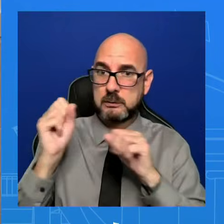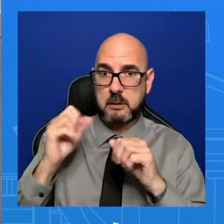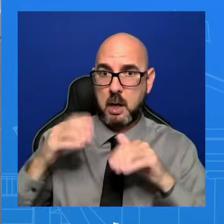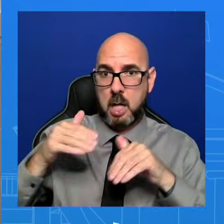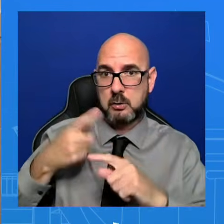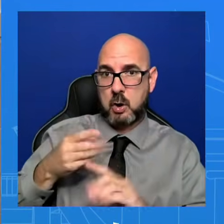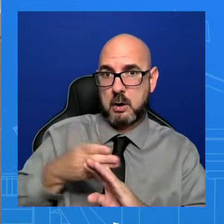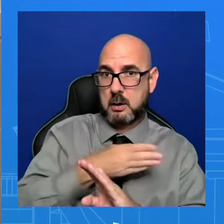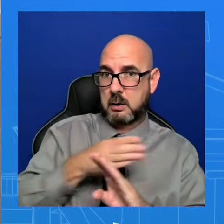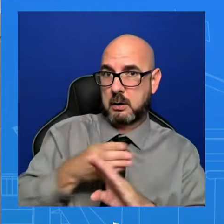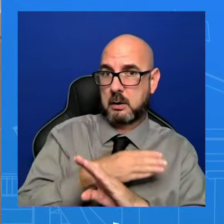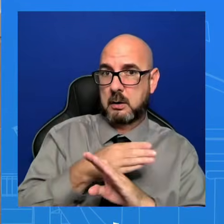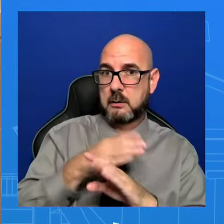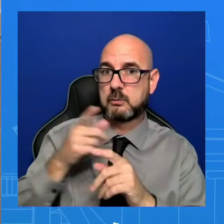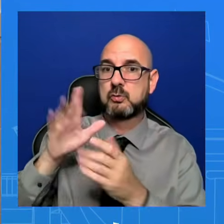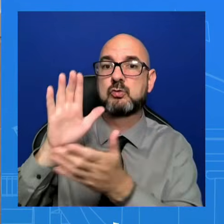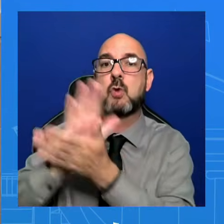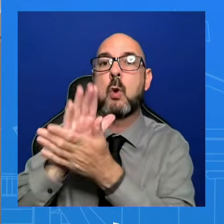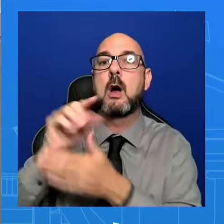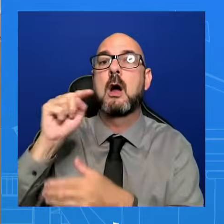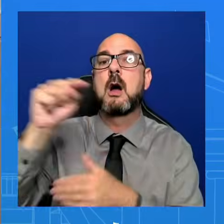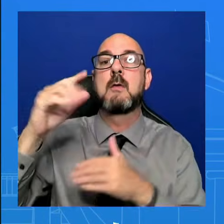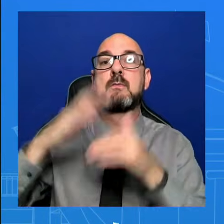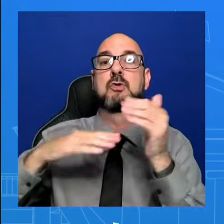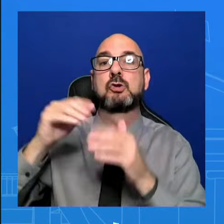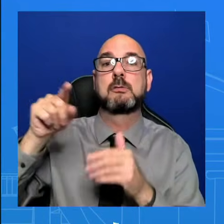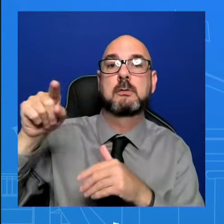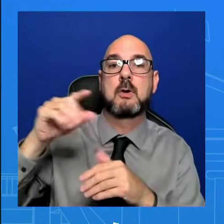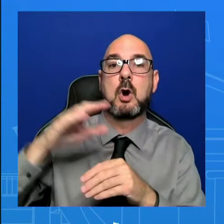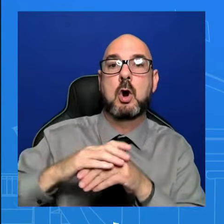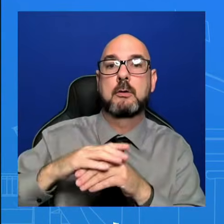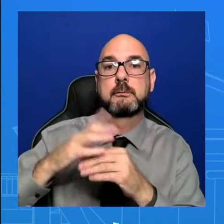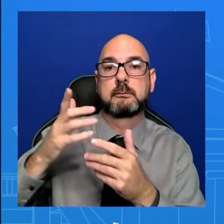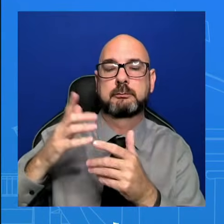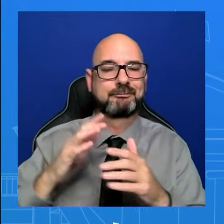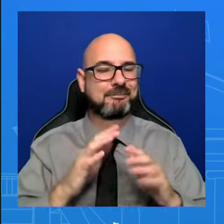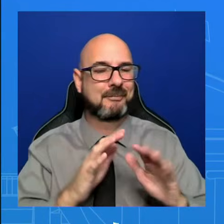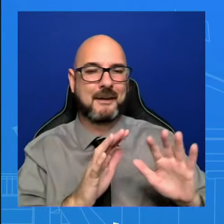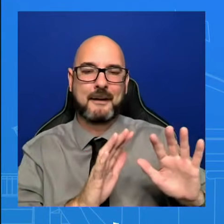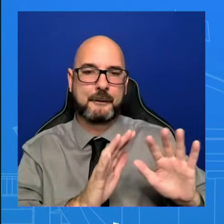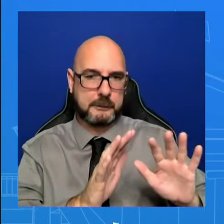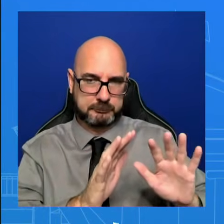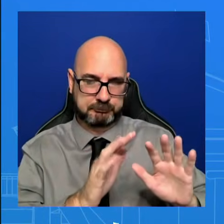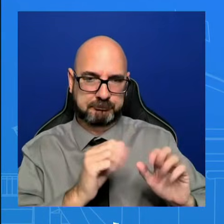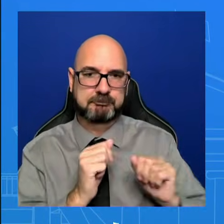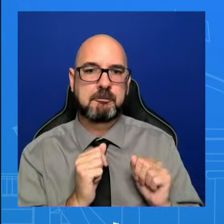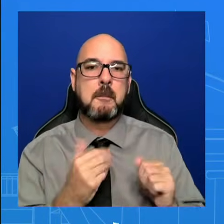at an Ivy League campus got taken over. Ms. Jean-Pierre: And I -- and we call that out. And we said: That is not peacefully protesting.